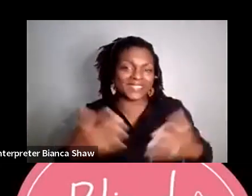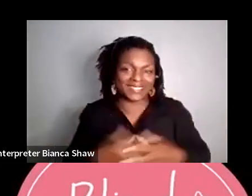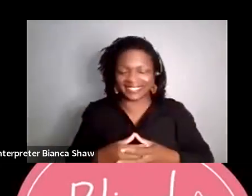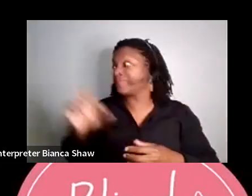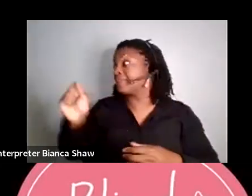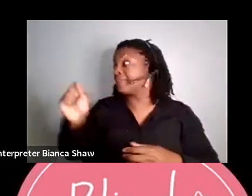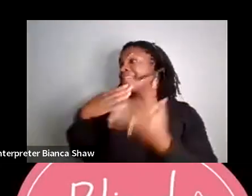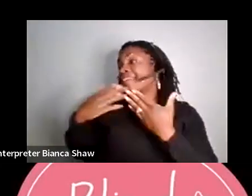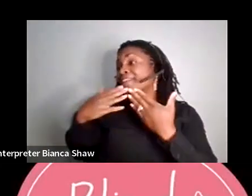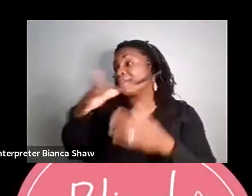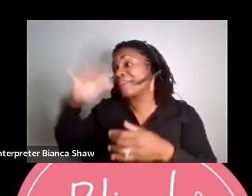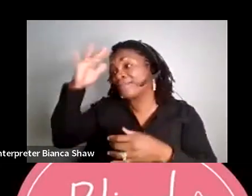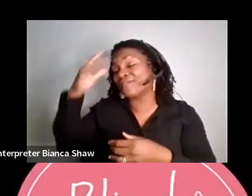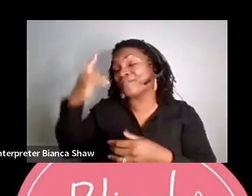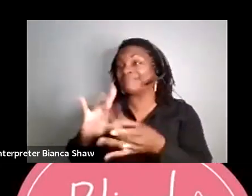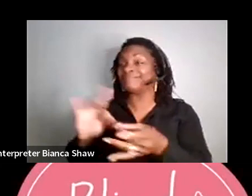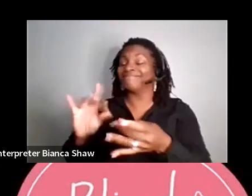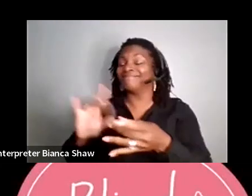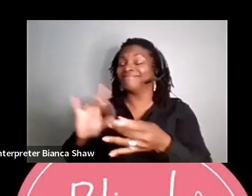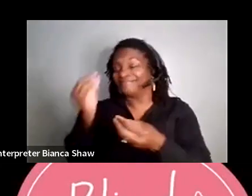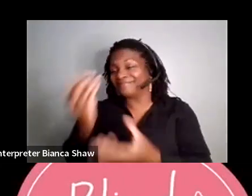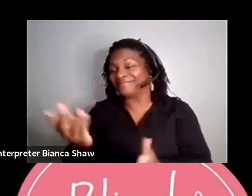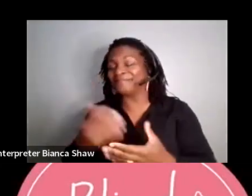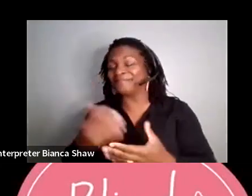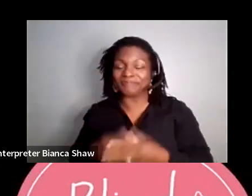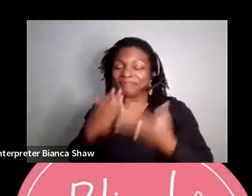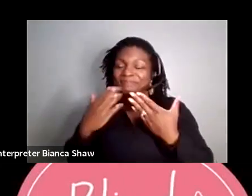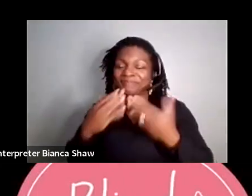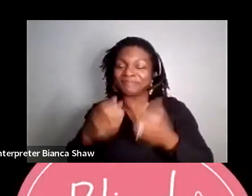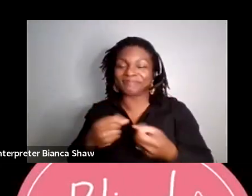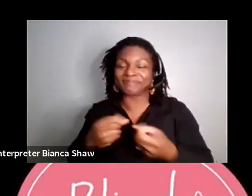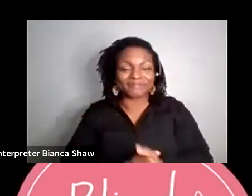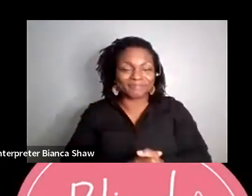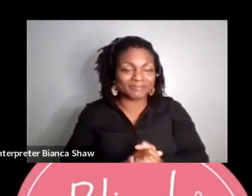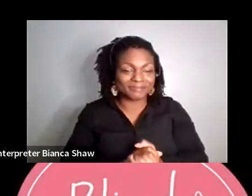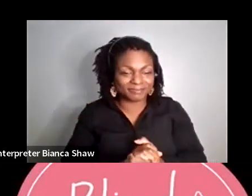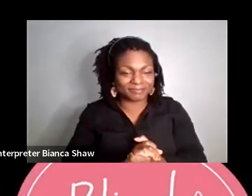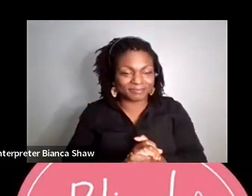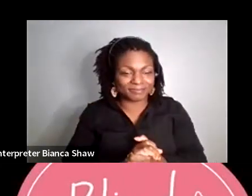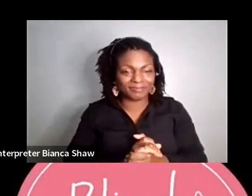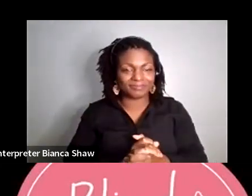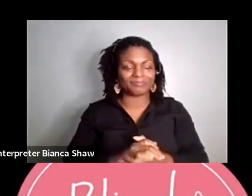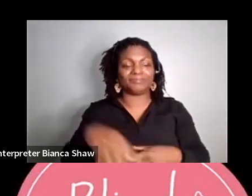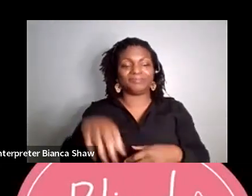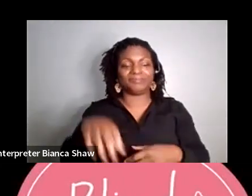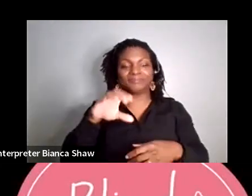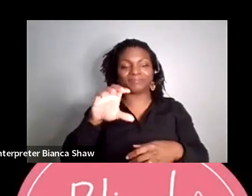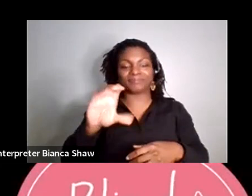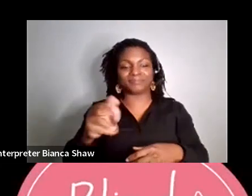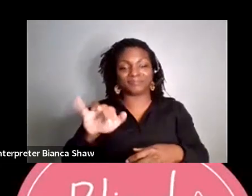Parents. Thank you so much Alright, Miss Shavan, it looks like we're out of questions or comments.